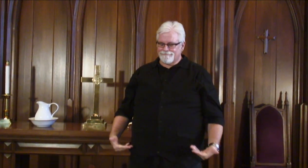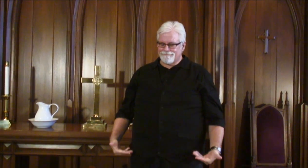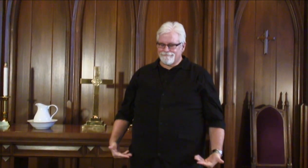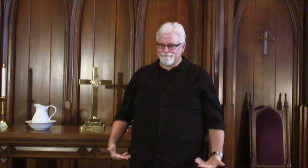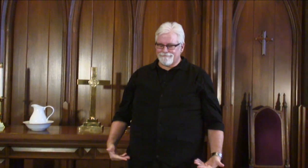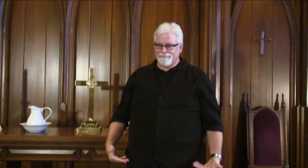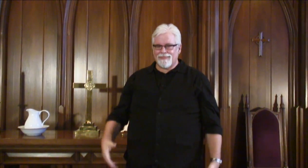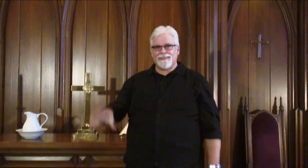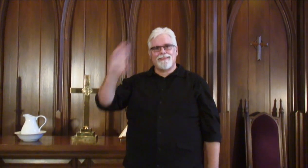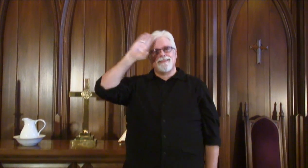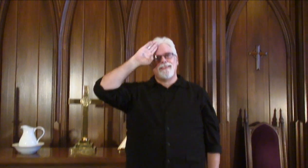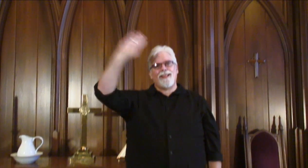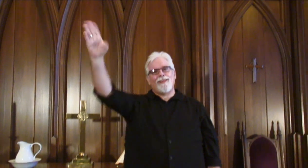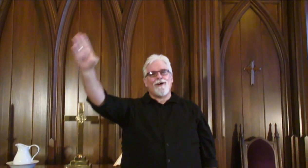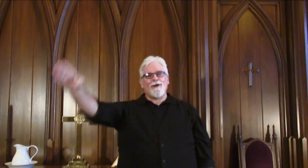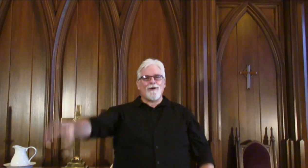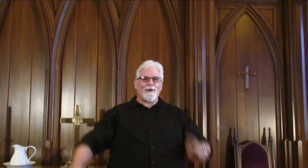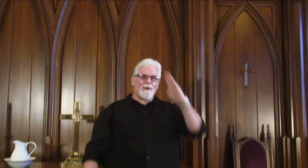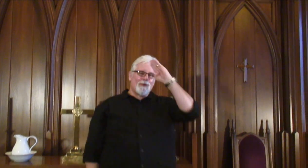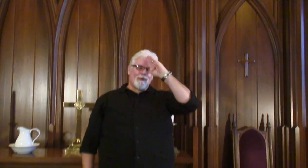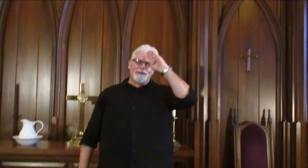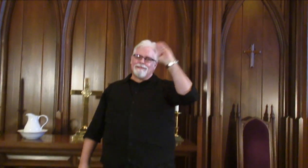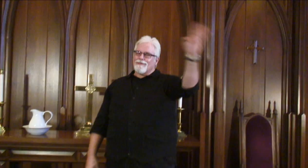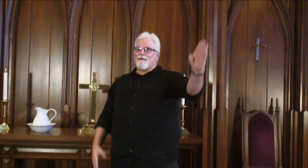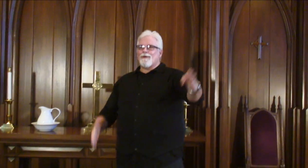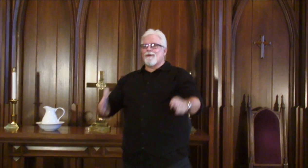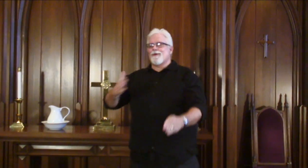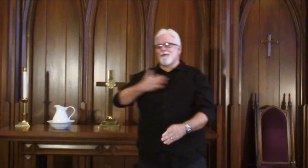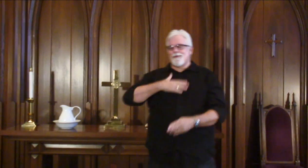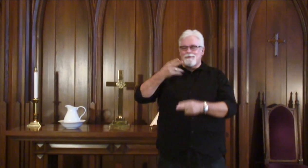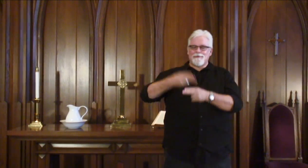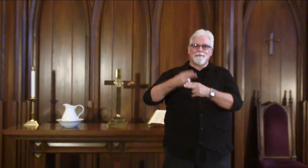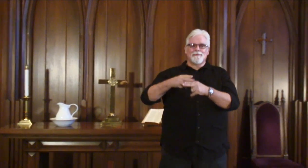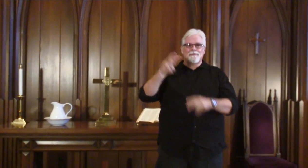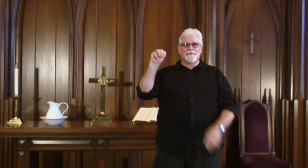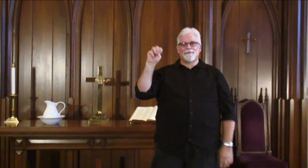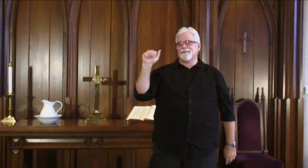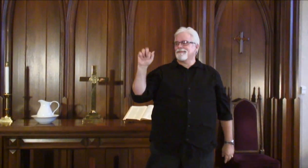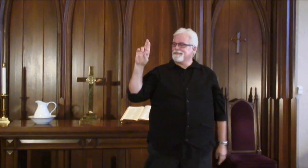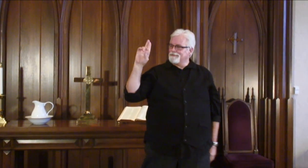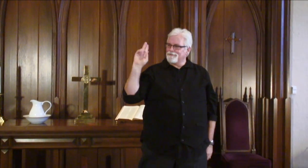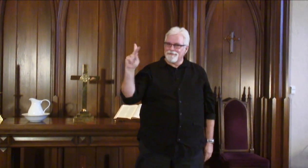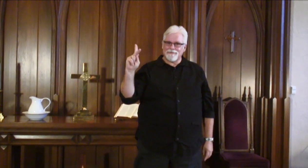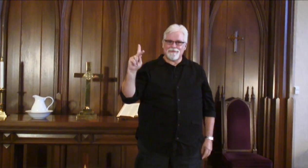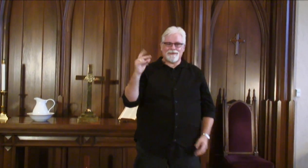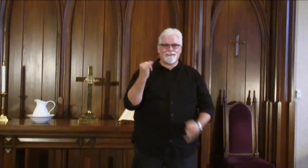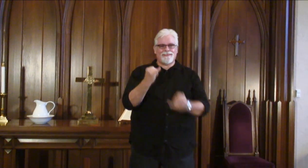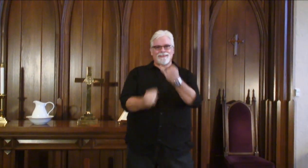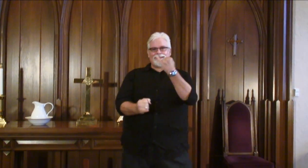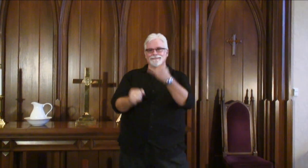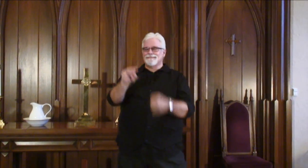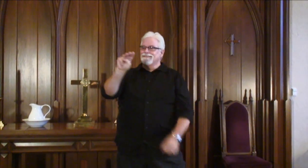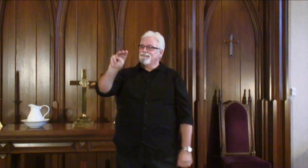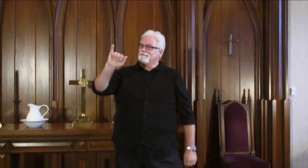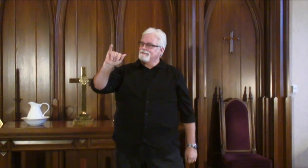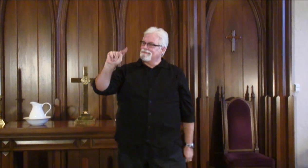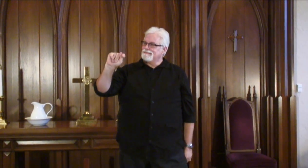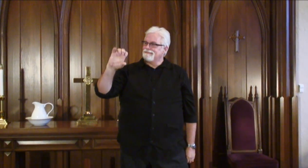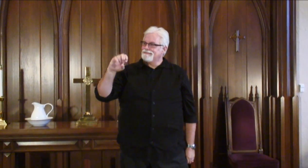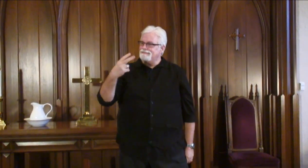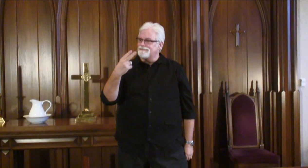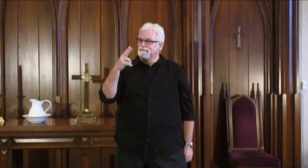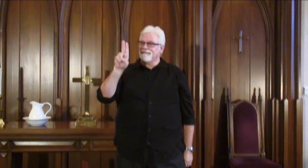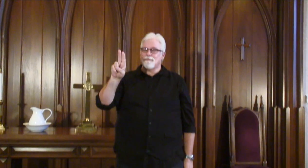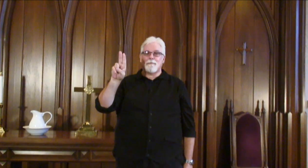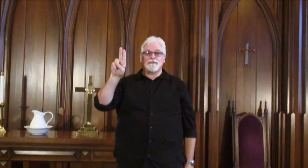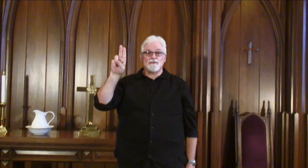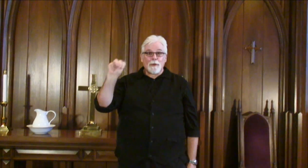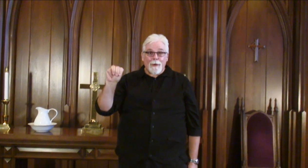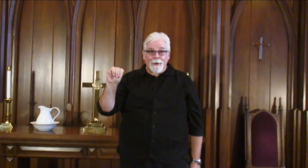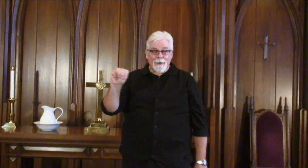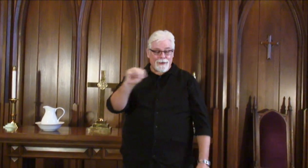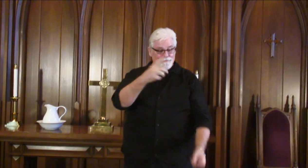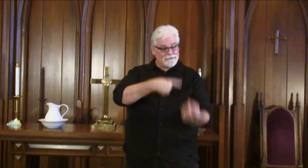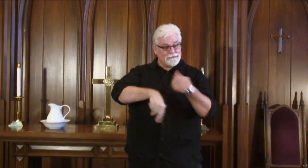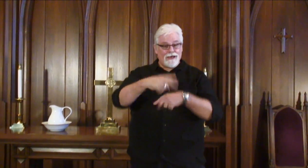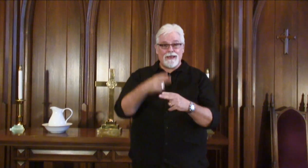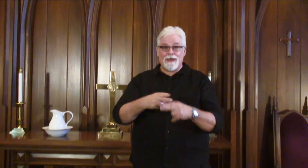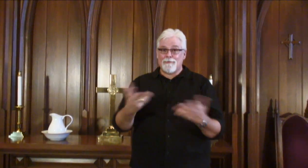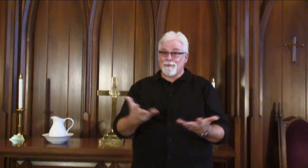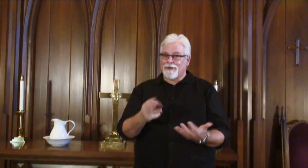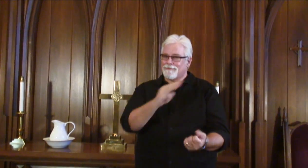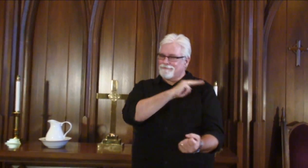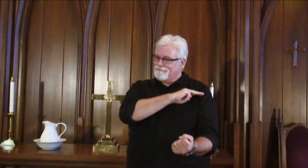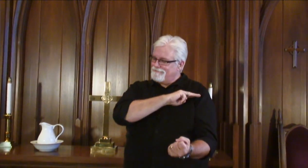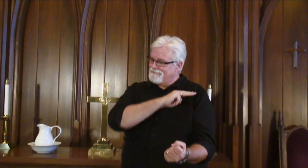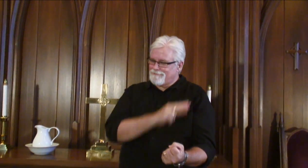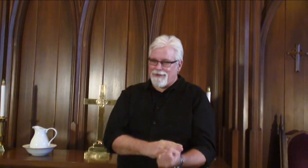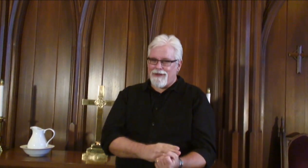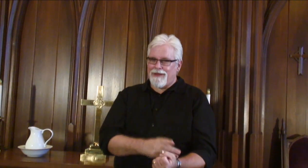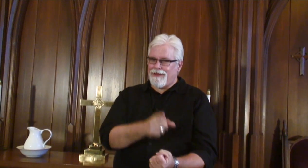like me... Hi! Hello, I am Mark Mitchum. My name sign